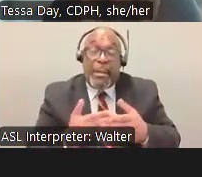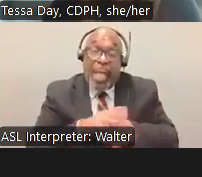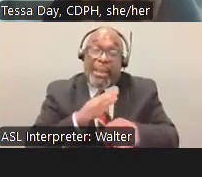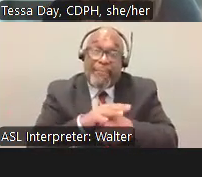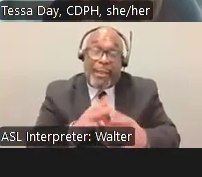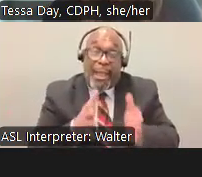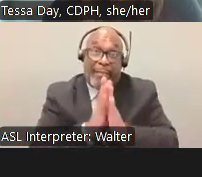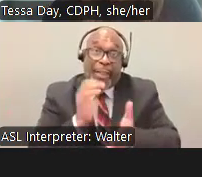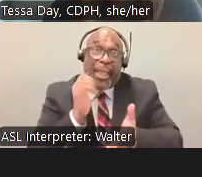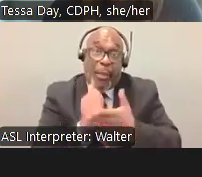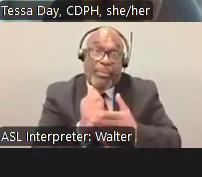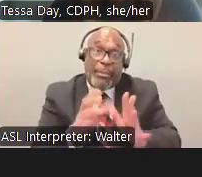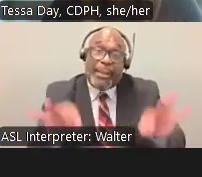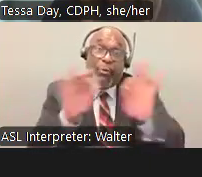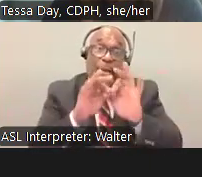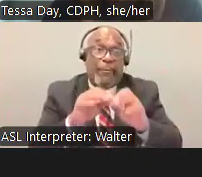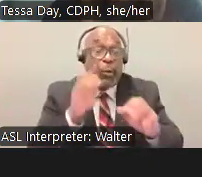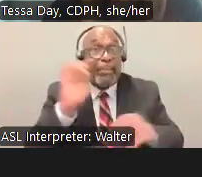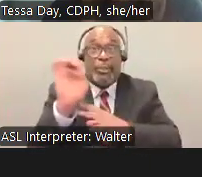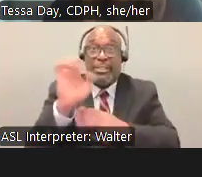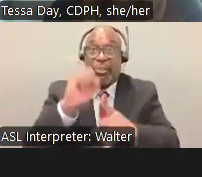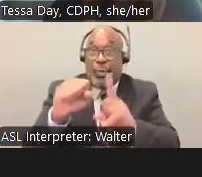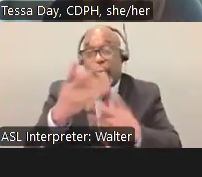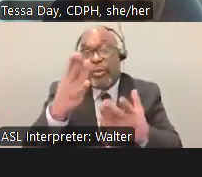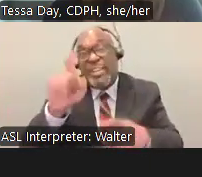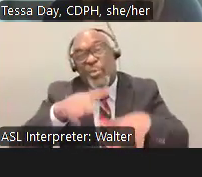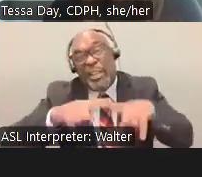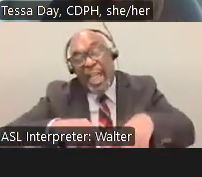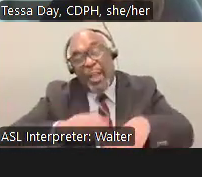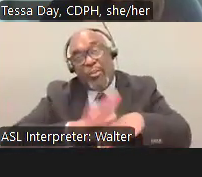13:29:40 emergency situation, for 13:29:41 example, where you may need to 13:29:42 rely on your neighbors for help.